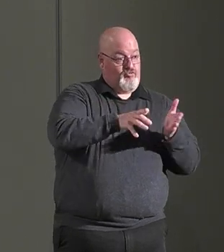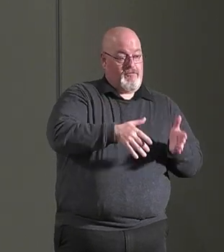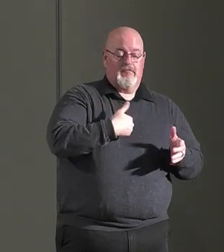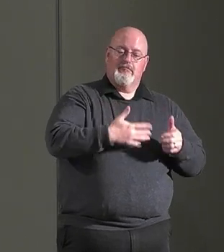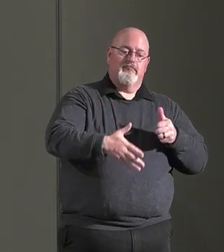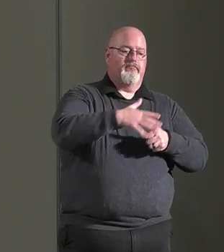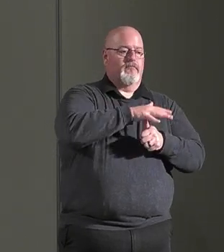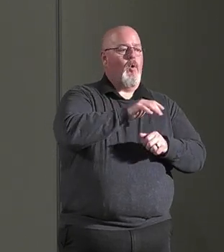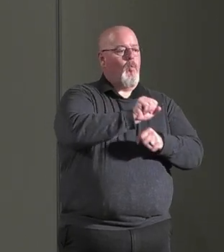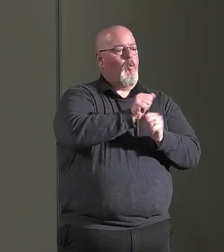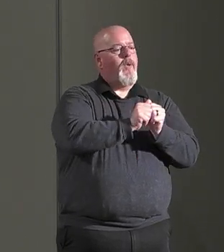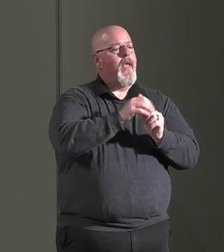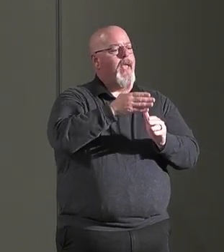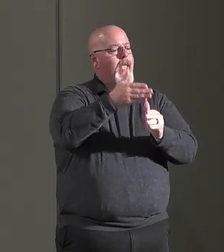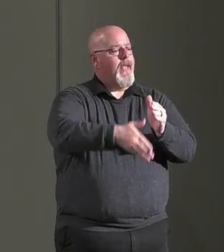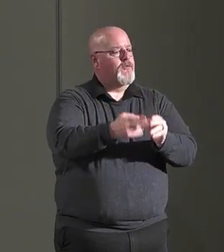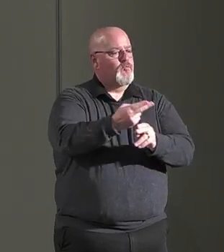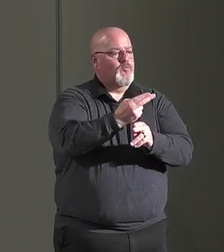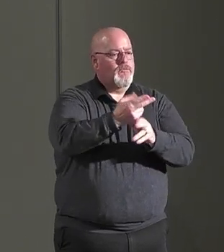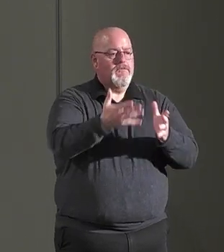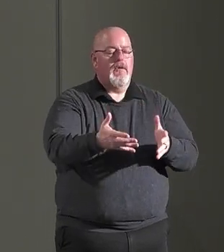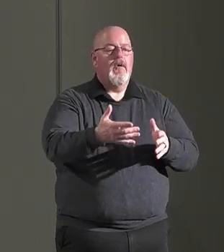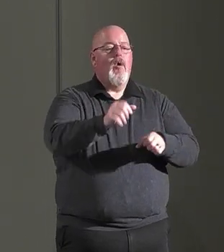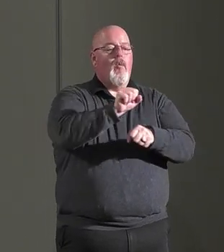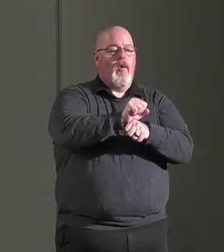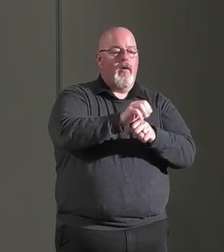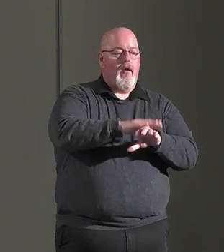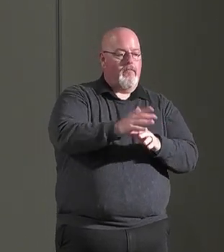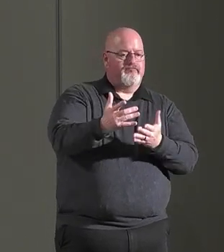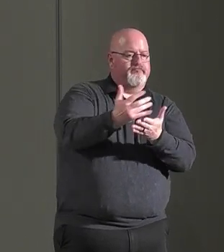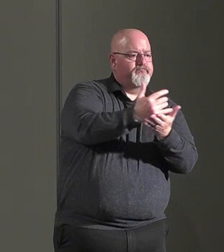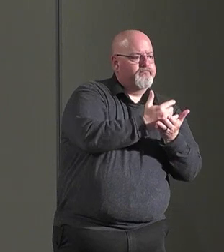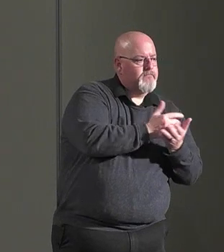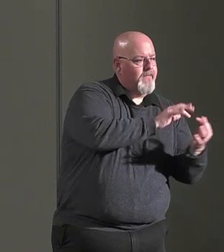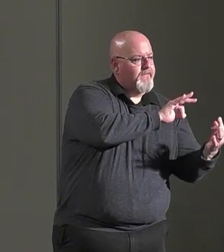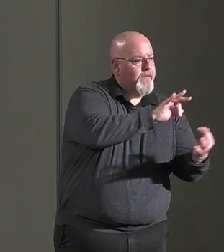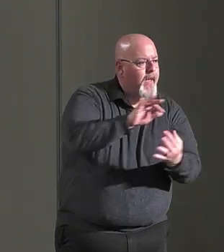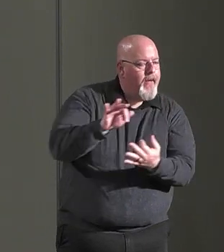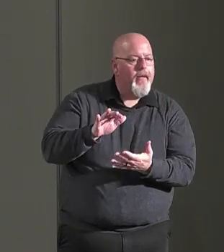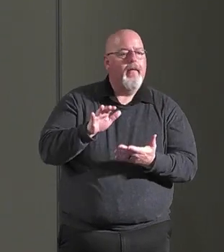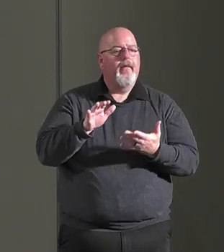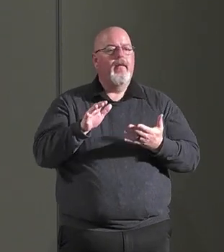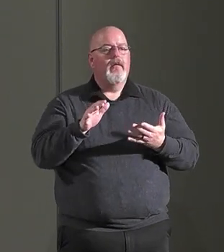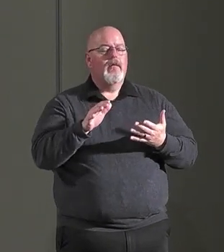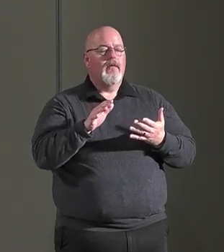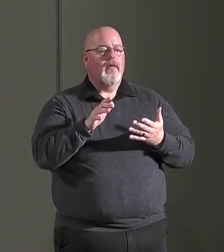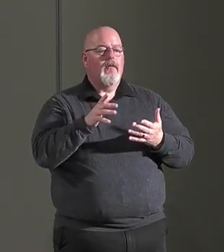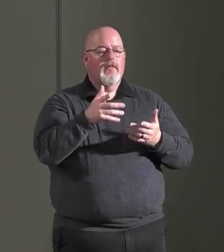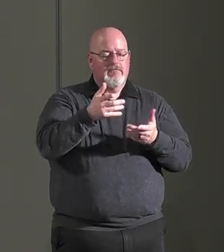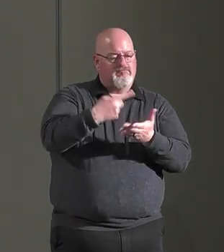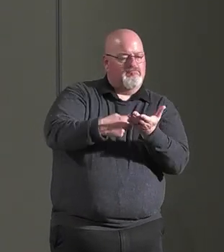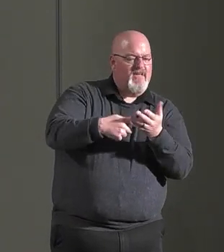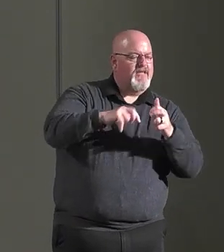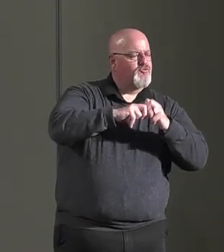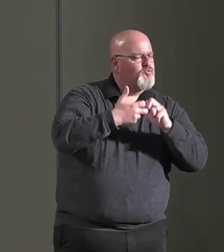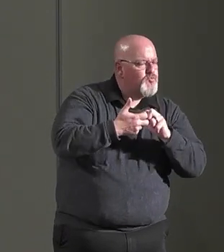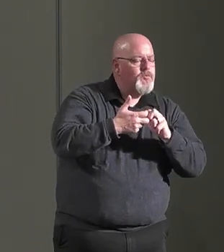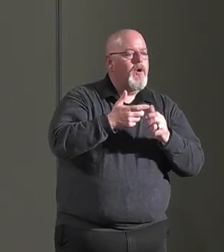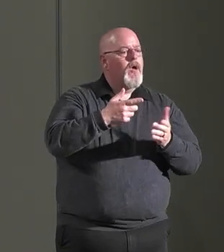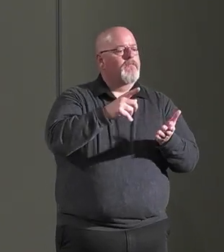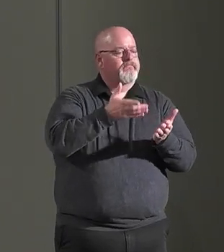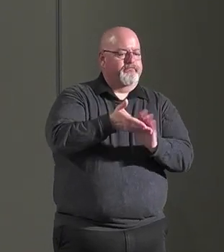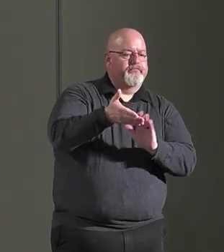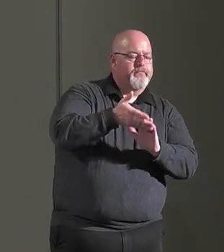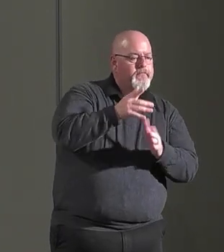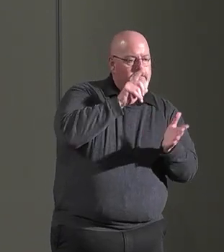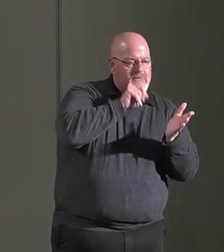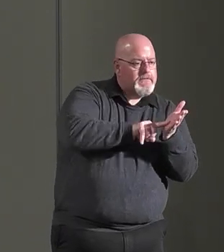end users working on collecting their feedback, discussing issues with them, running studies,